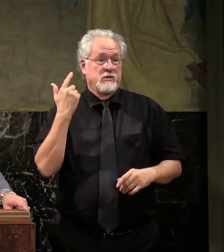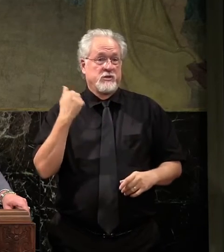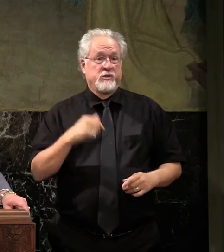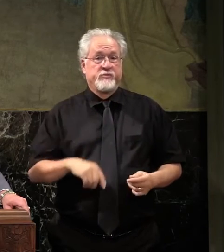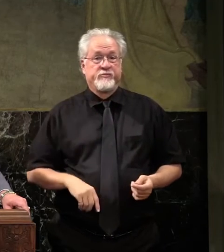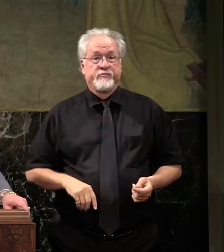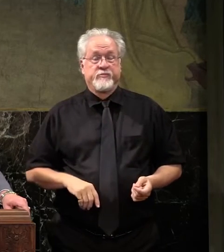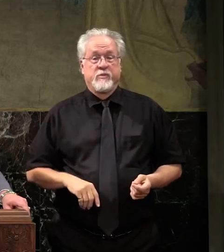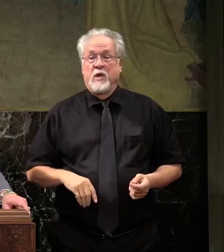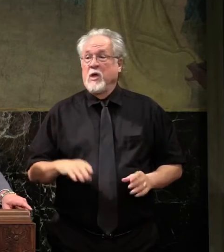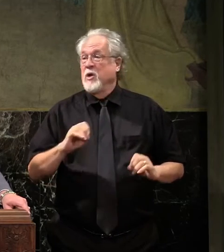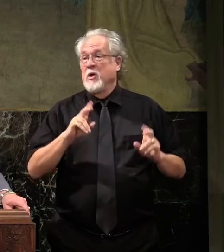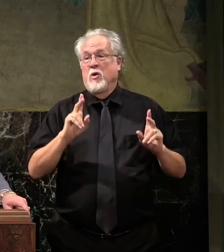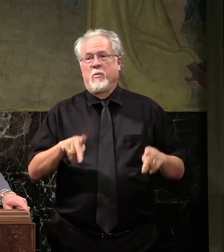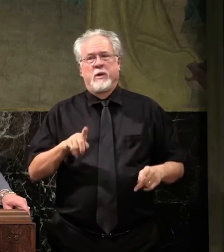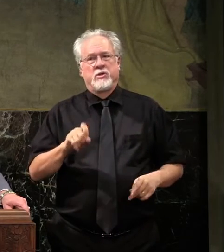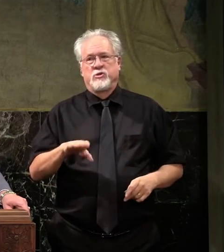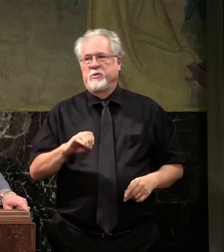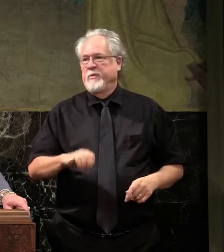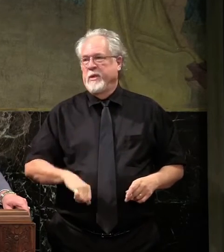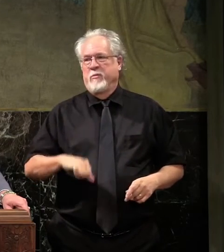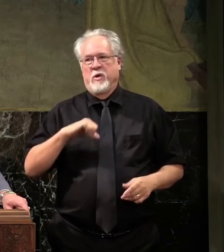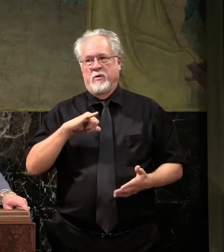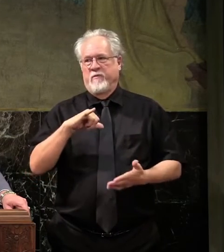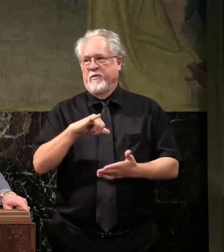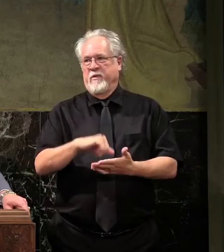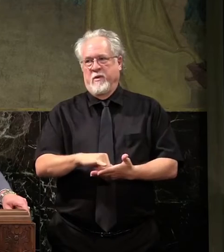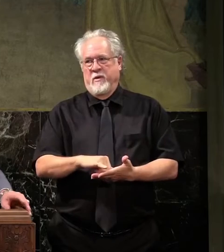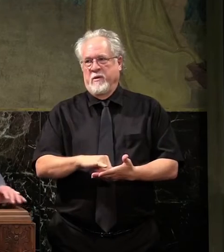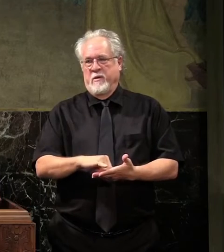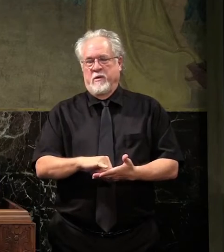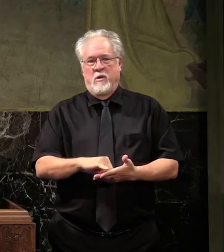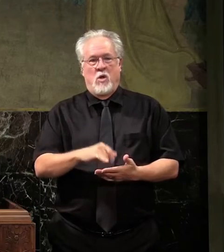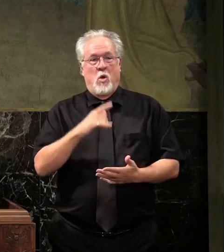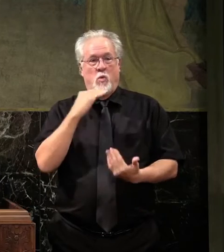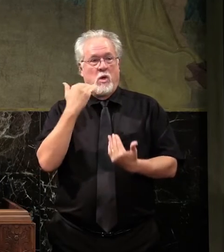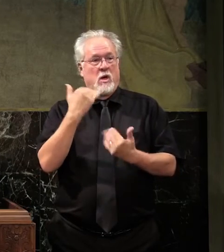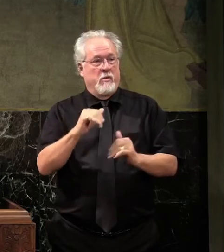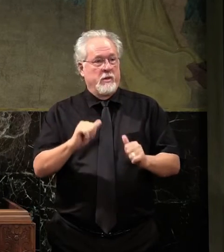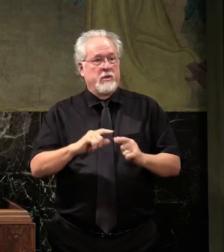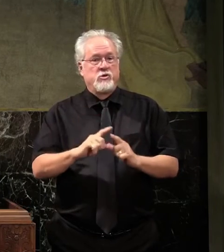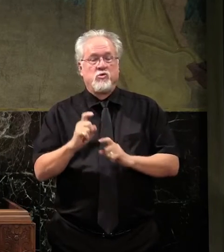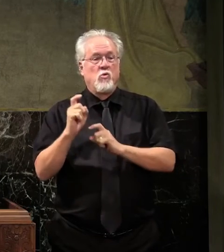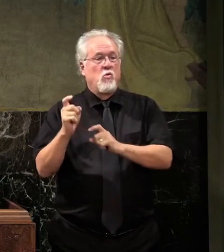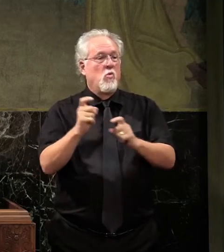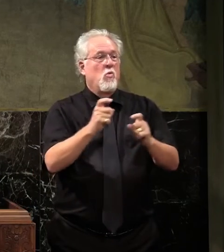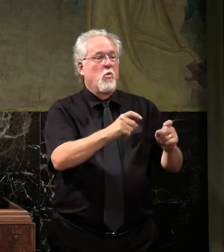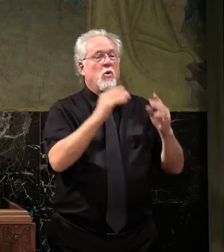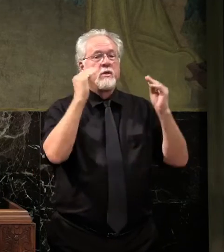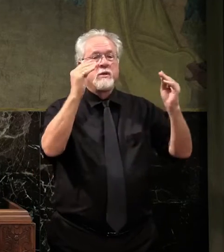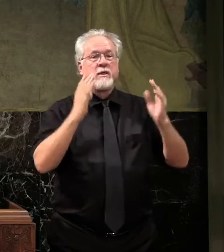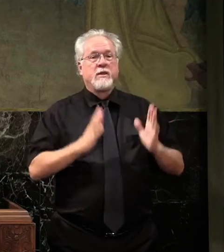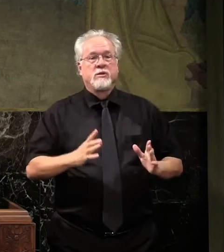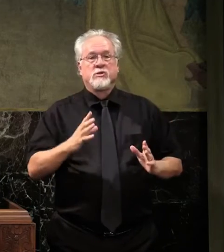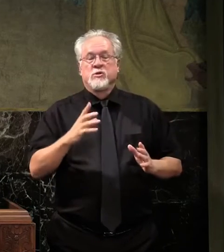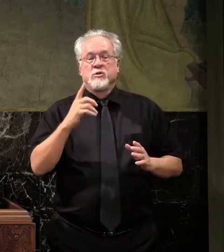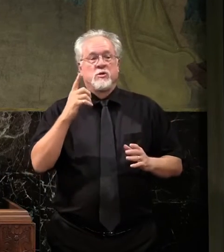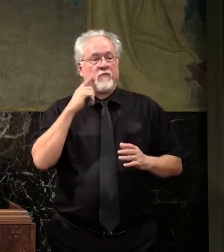Nobody should ever be proud of that this will limit our ability to reward teachers for educating the leaders of tomorrow.